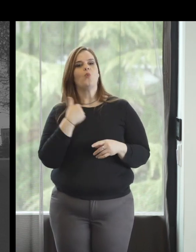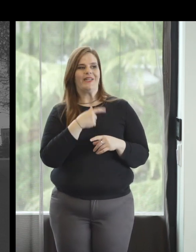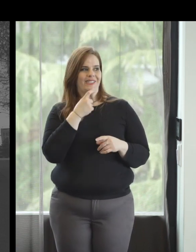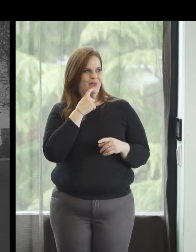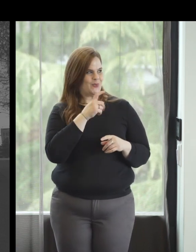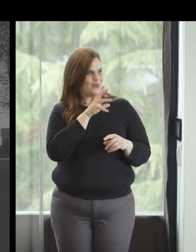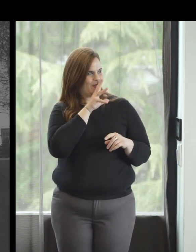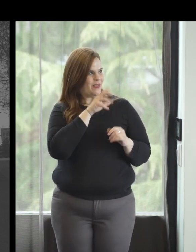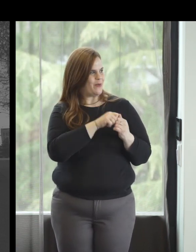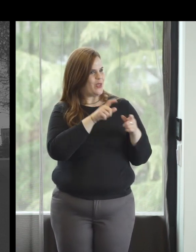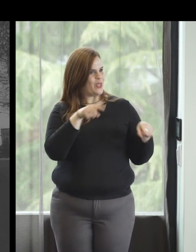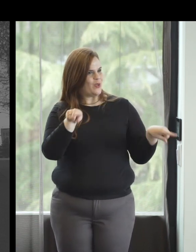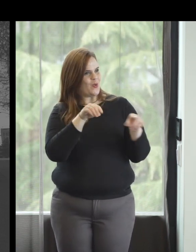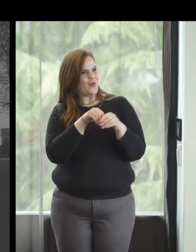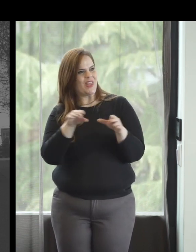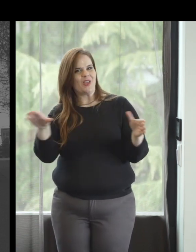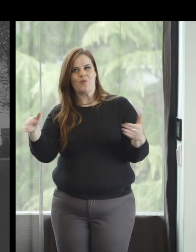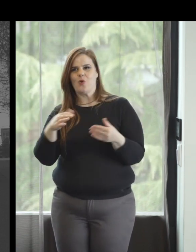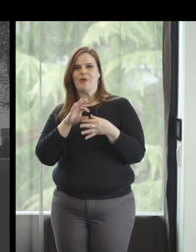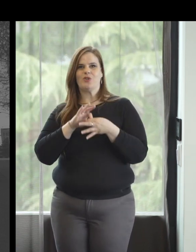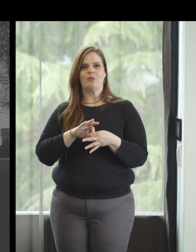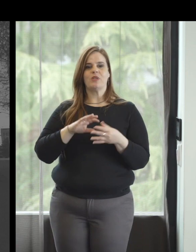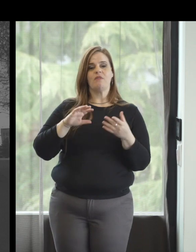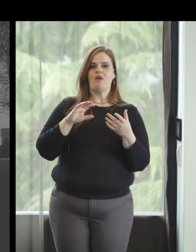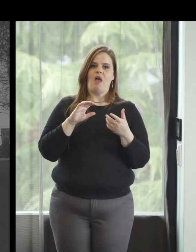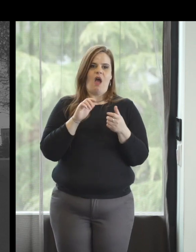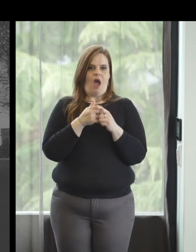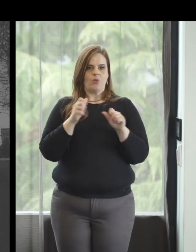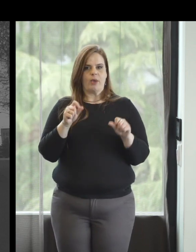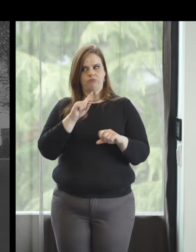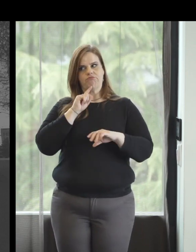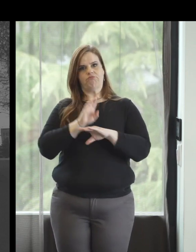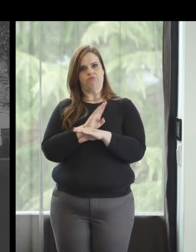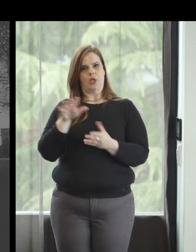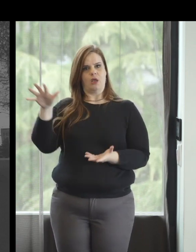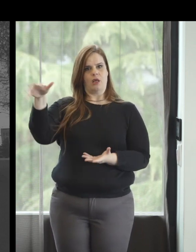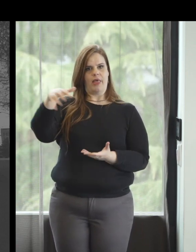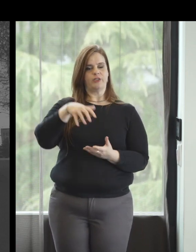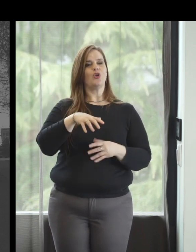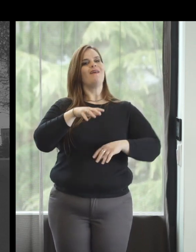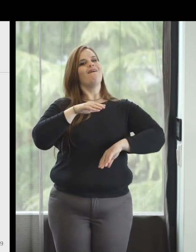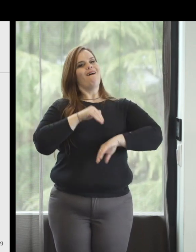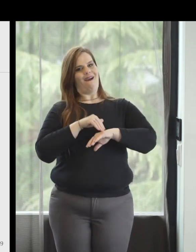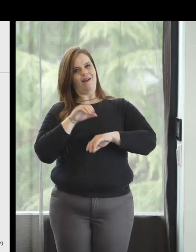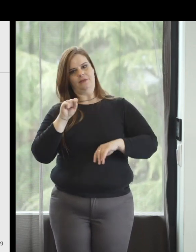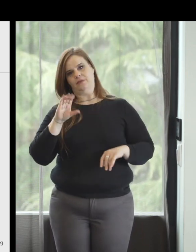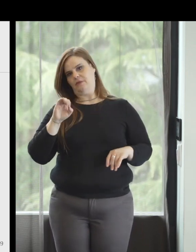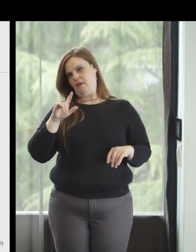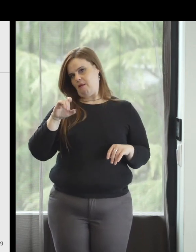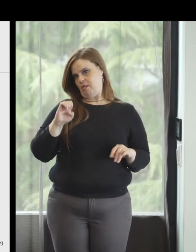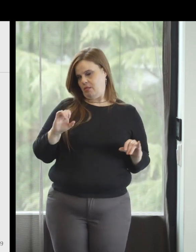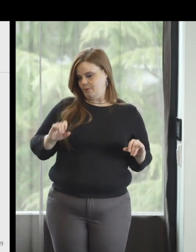you guys in the room in terms of how we can do collection at scale. That